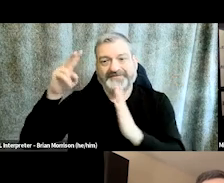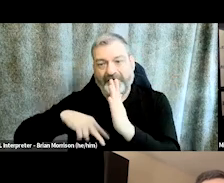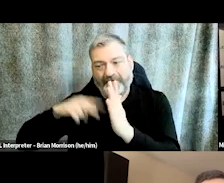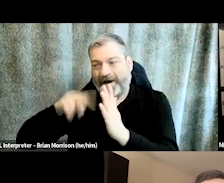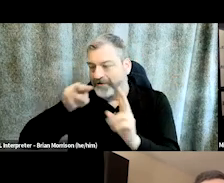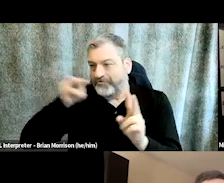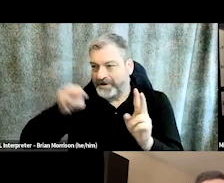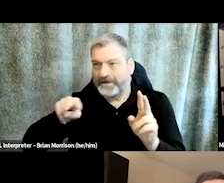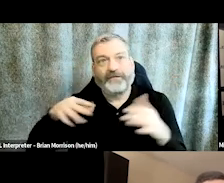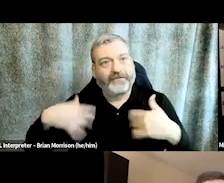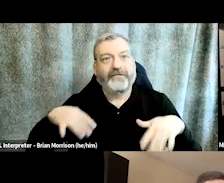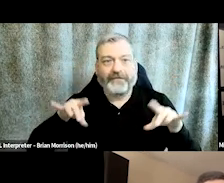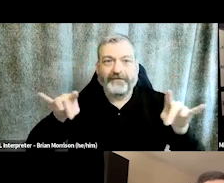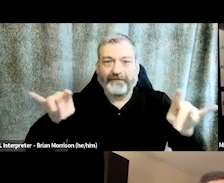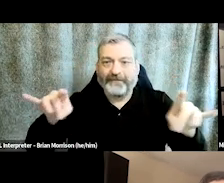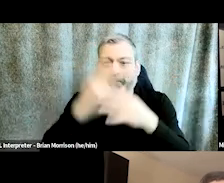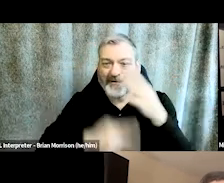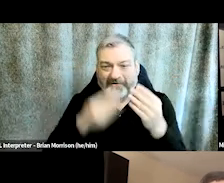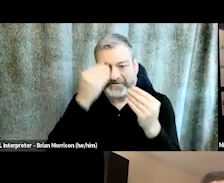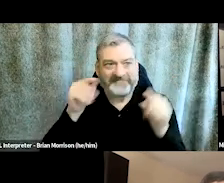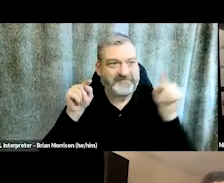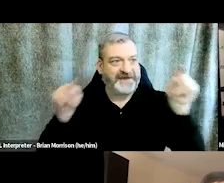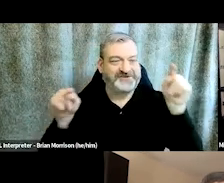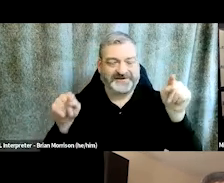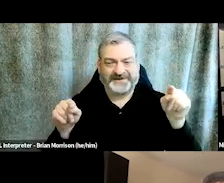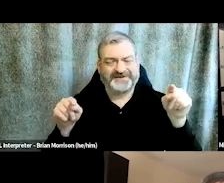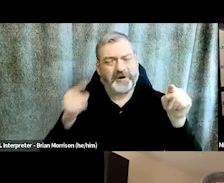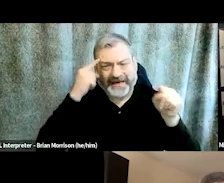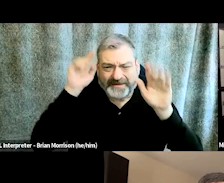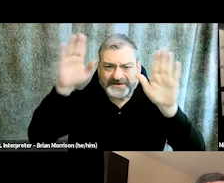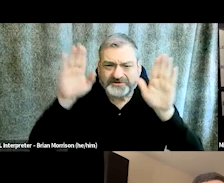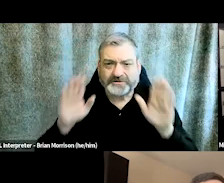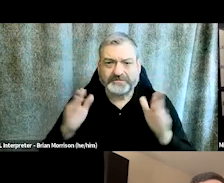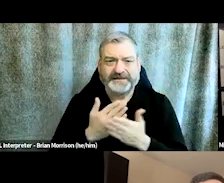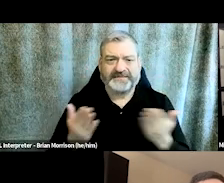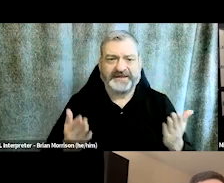So I would say from my perspective, I think it's a great thing. I think that it brings more awareness